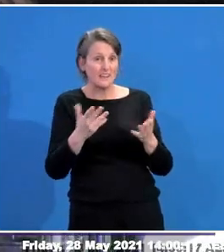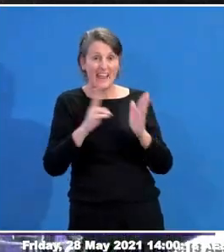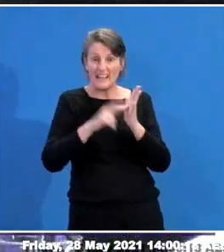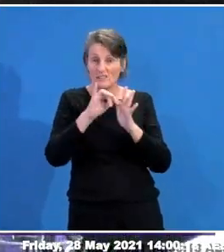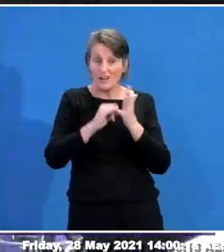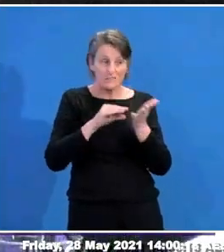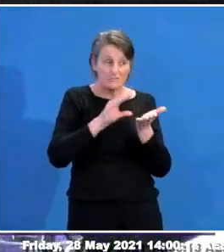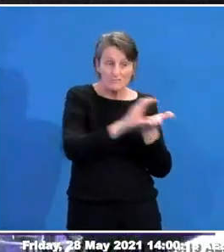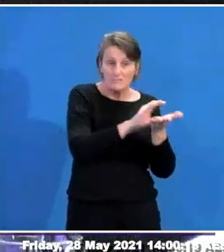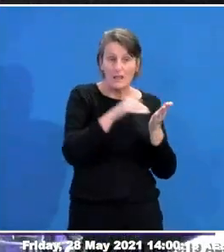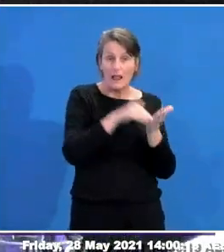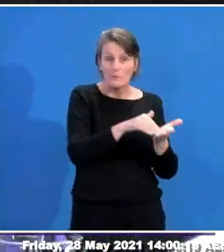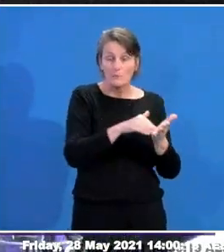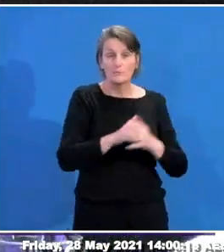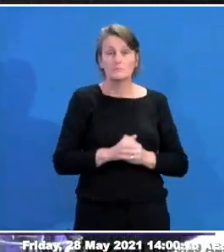MR McNAUGHTON: Other than what we have been talking about in terms